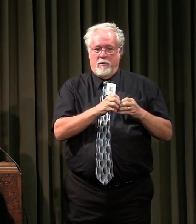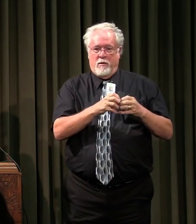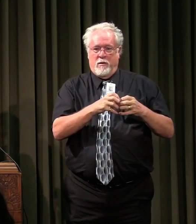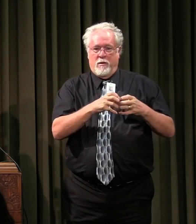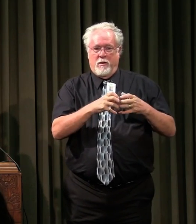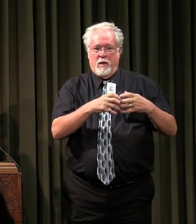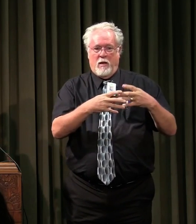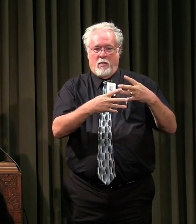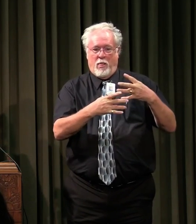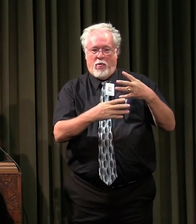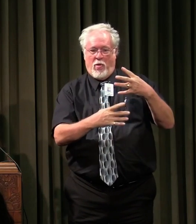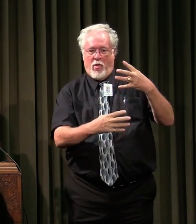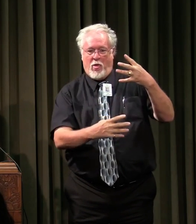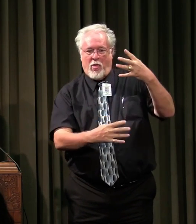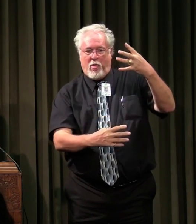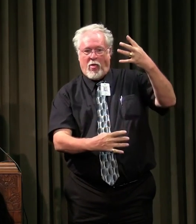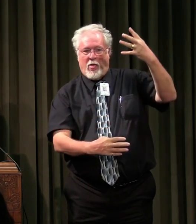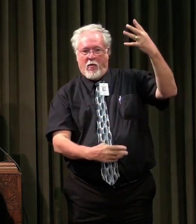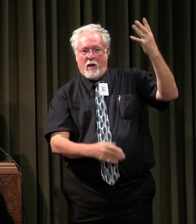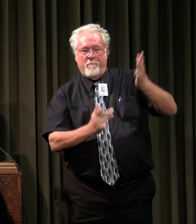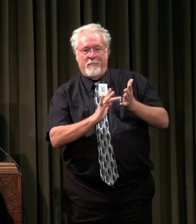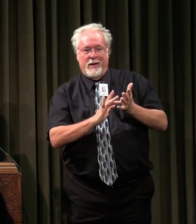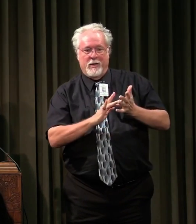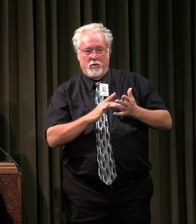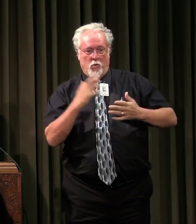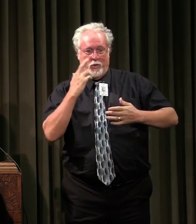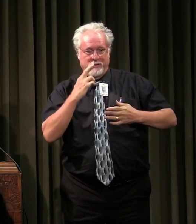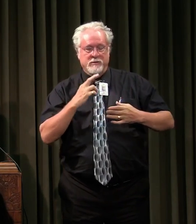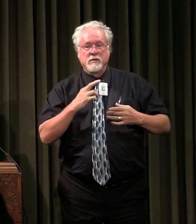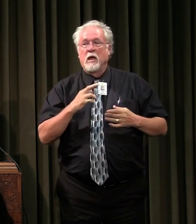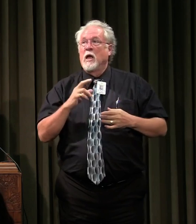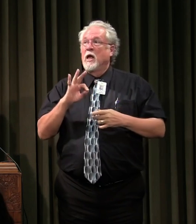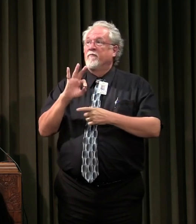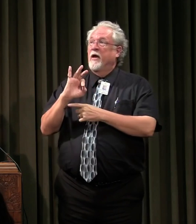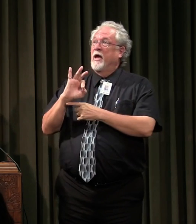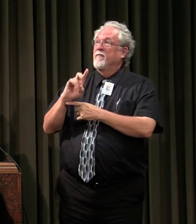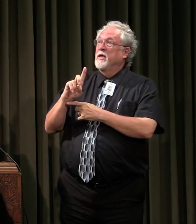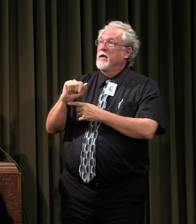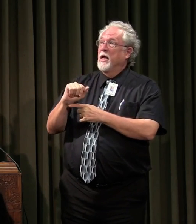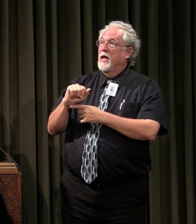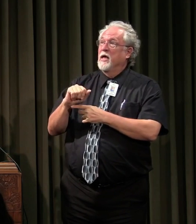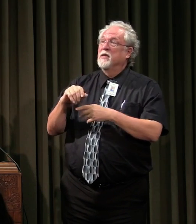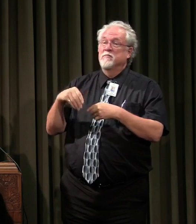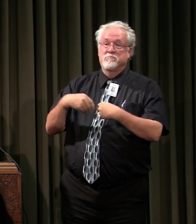medical conditions I do support the idea that if the FDA releases a drug that